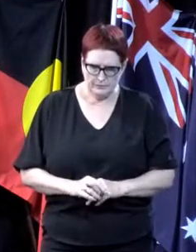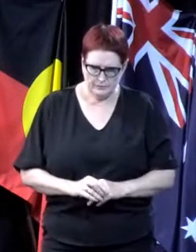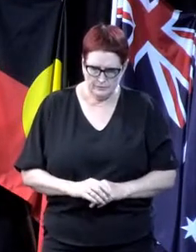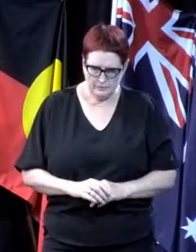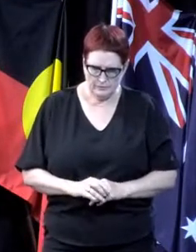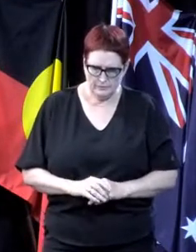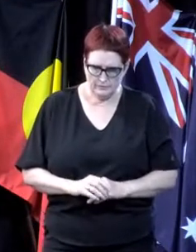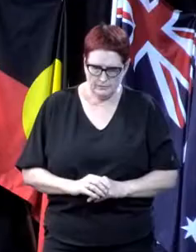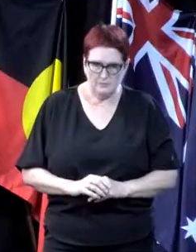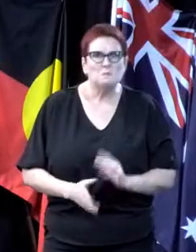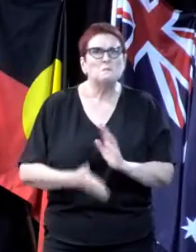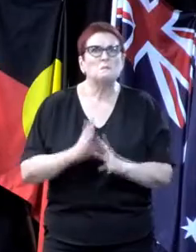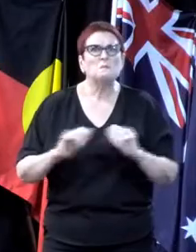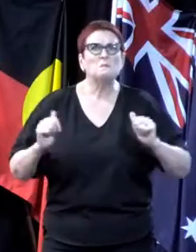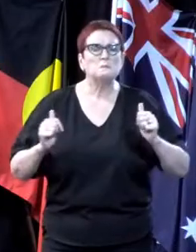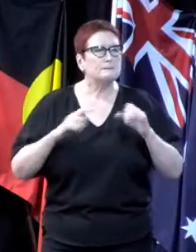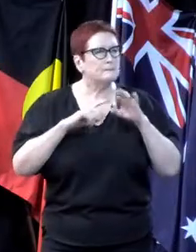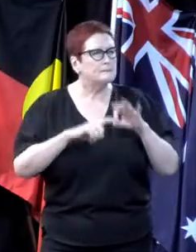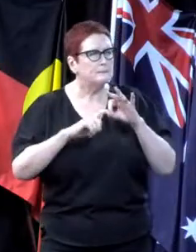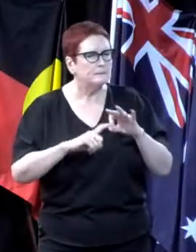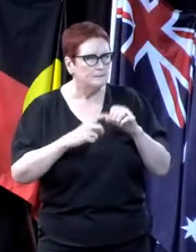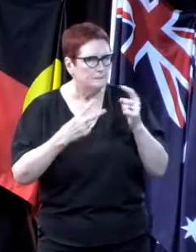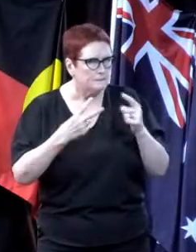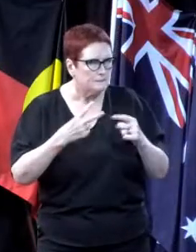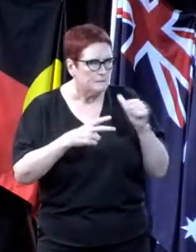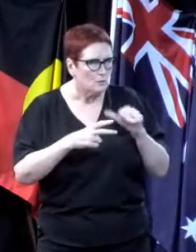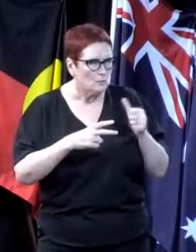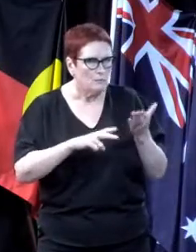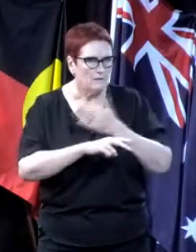That's about it, really. OK, I wanted to ask you a couple of questions before we moved to Ms. Swancutt.